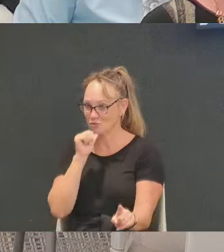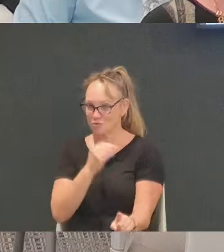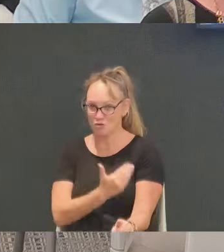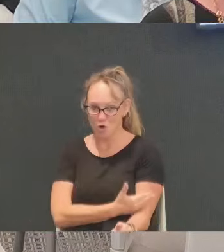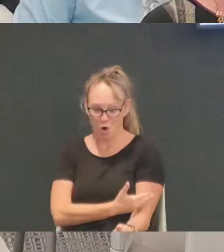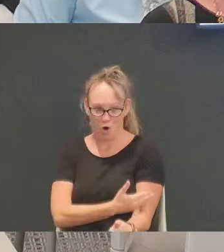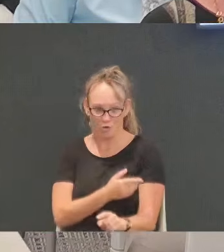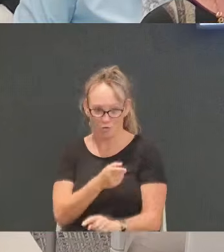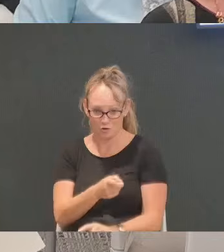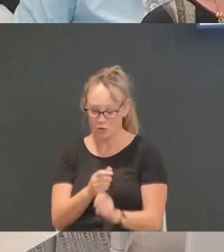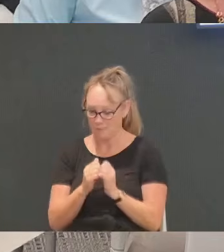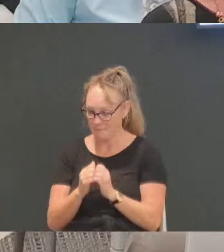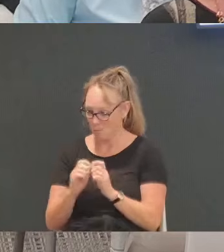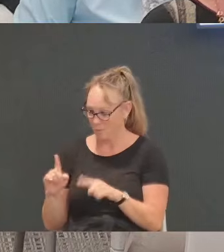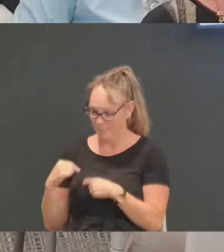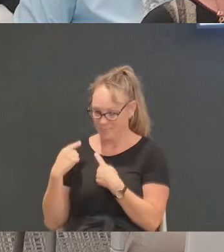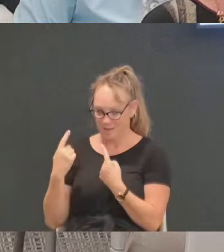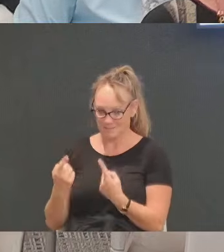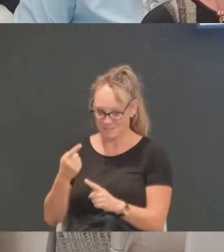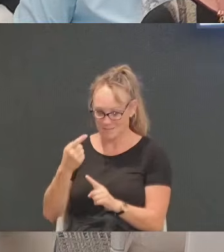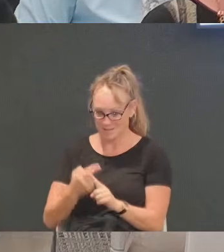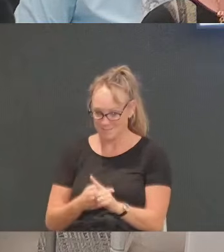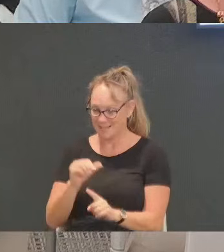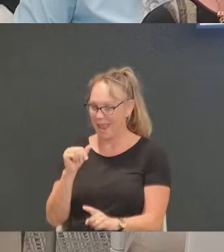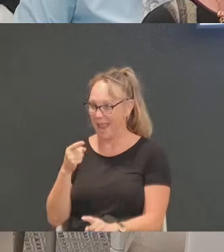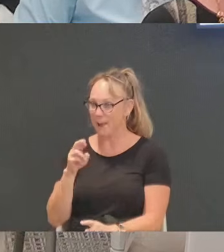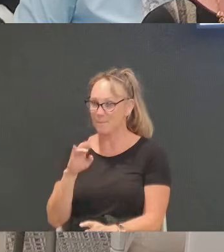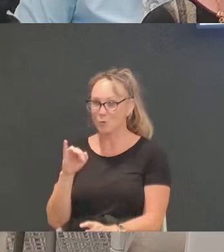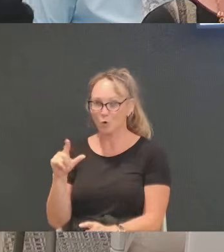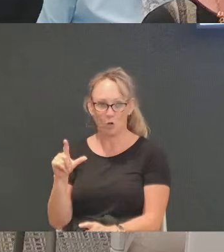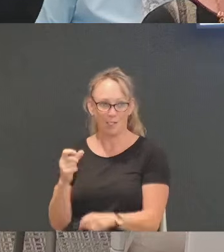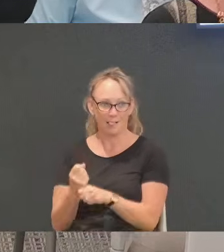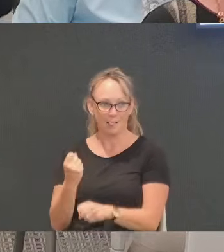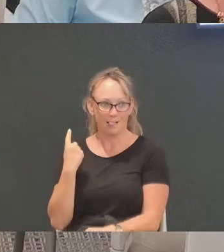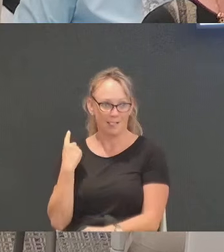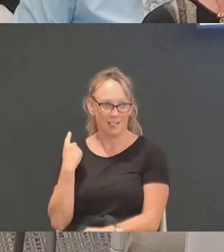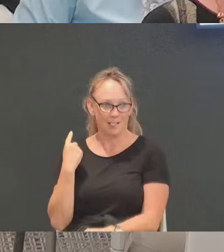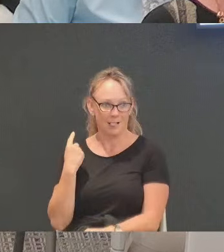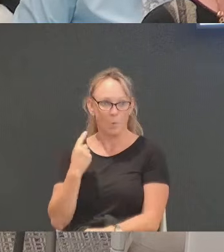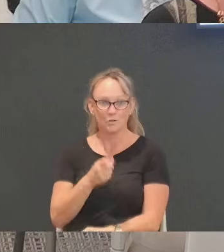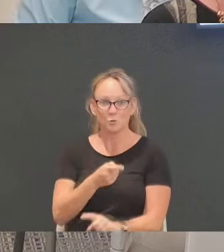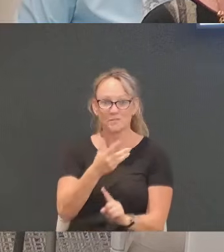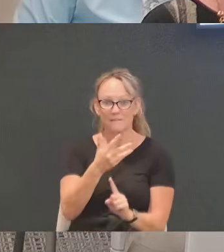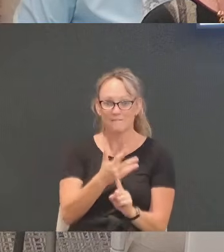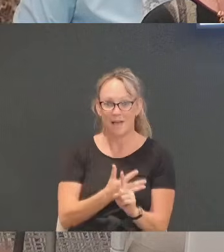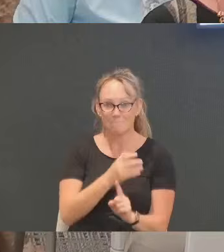of last year when she was 5 months old. She's now pushing 20 months old and it's been a joy to watch